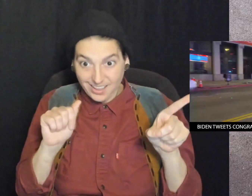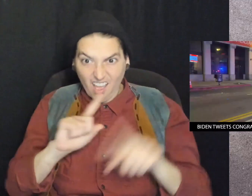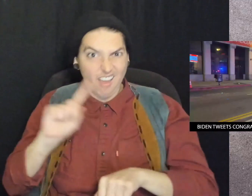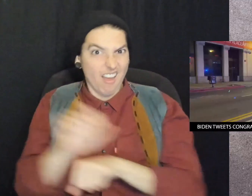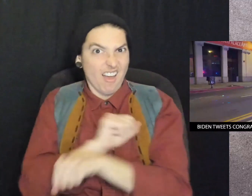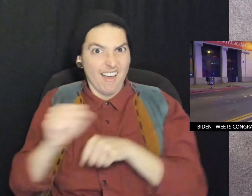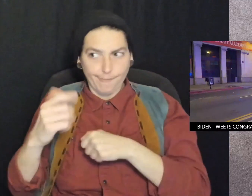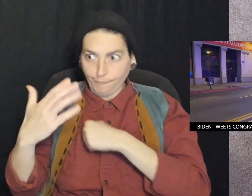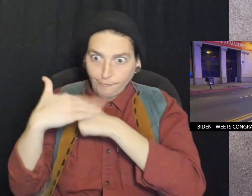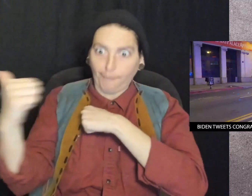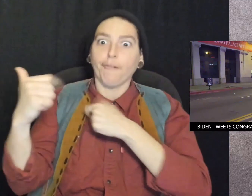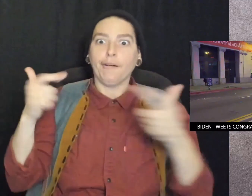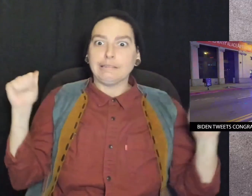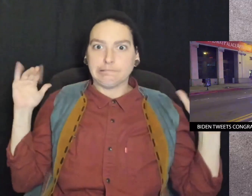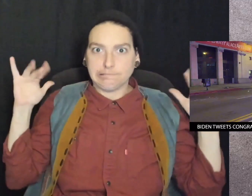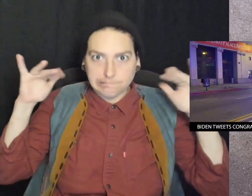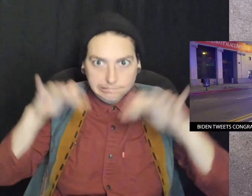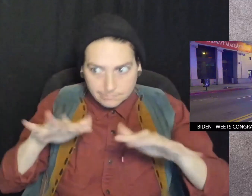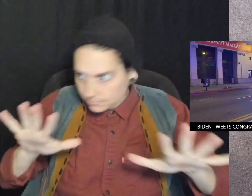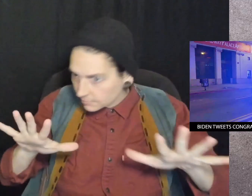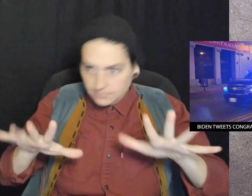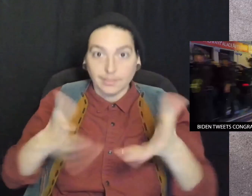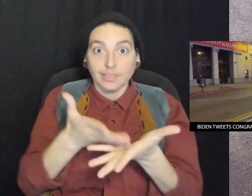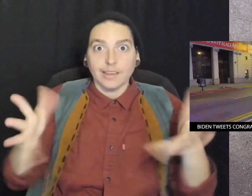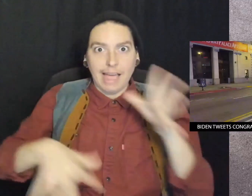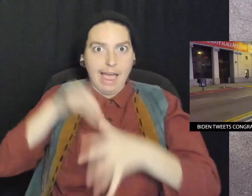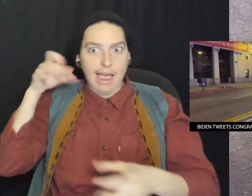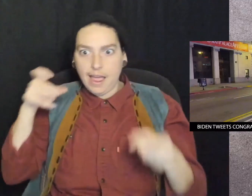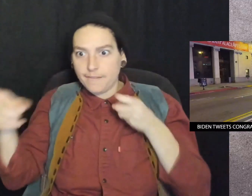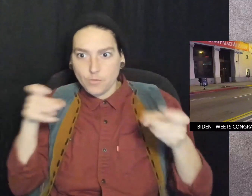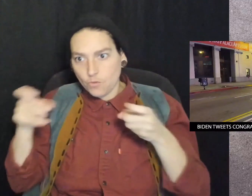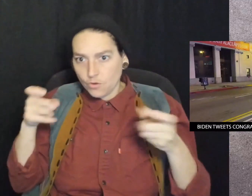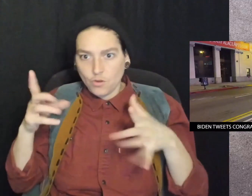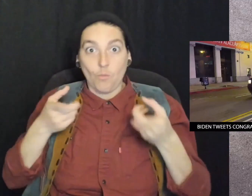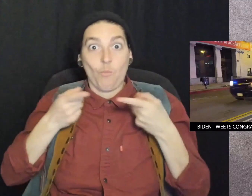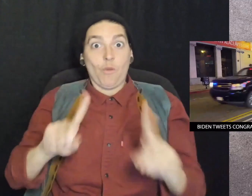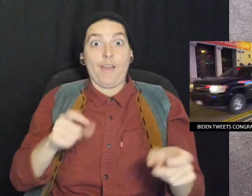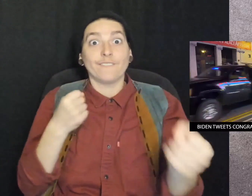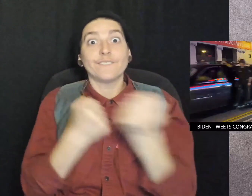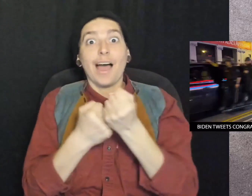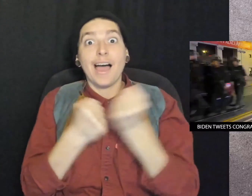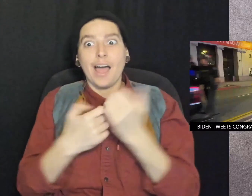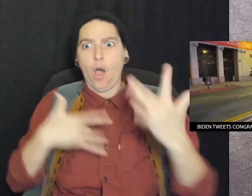on a separate note police in Los Angeles were called in when things got a little out of hand